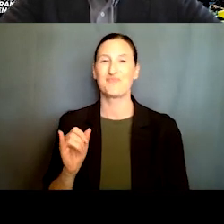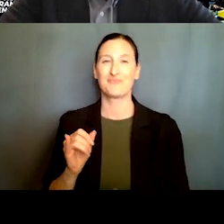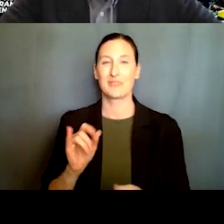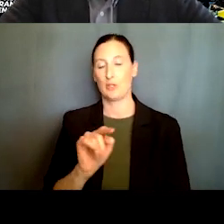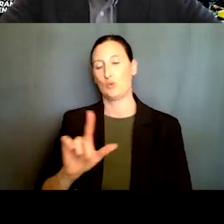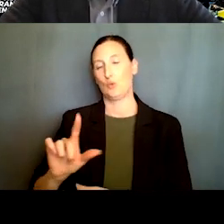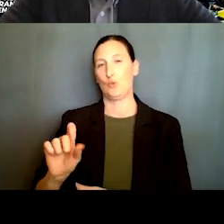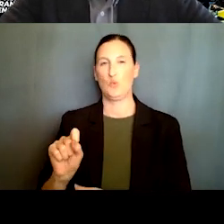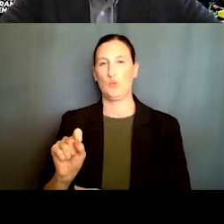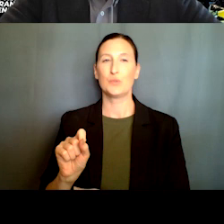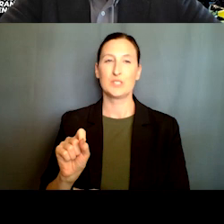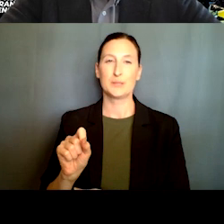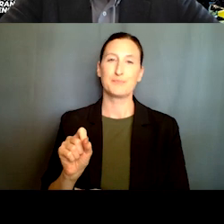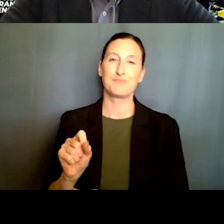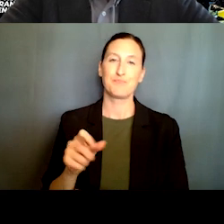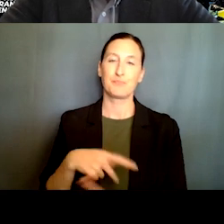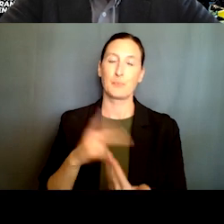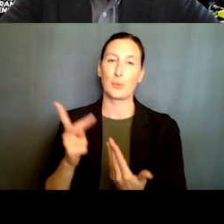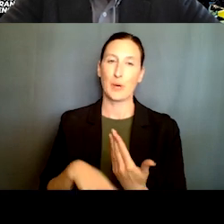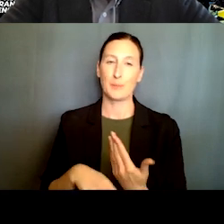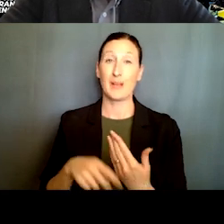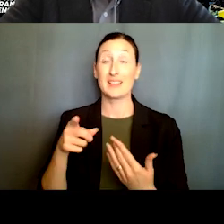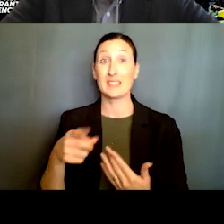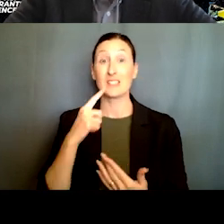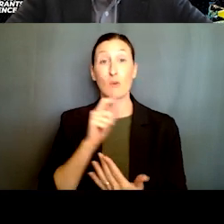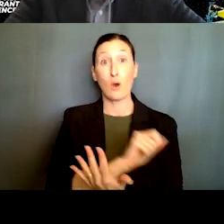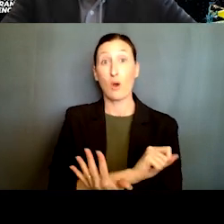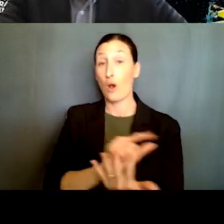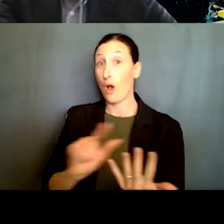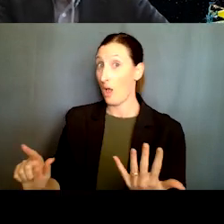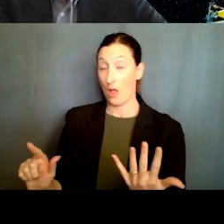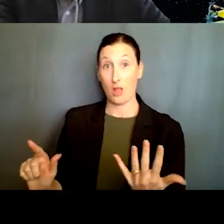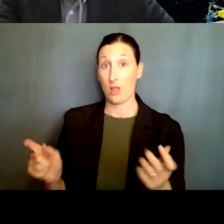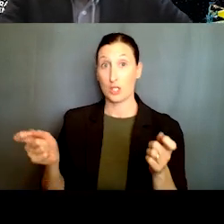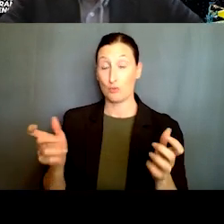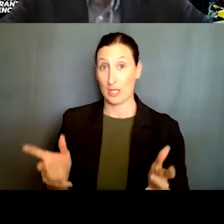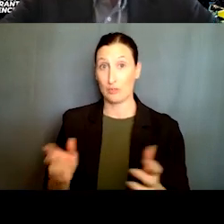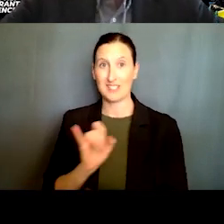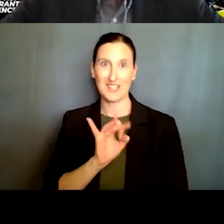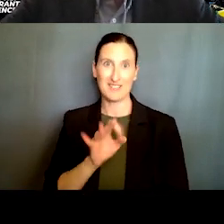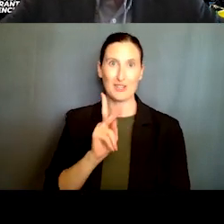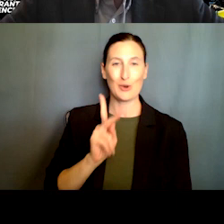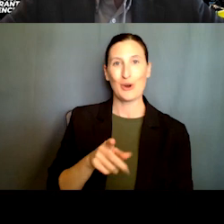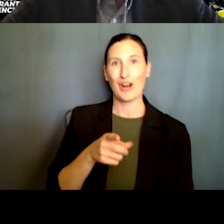This is a across all directorate is if you're a physicist and you want to buy a big toy, then this is where you go.